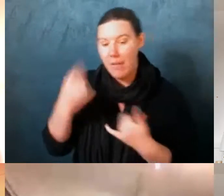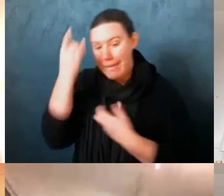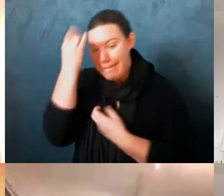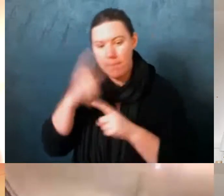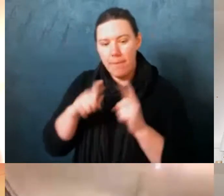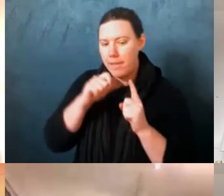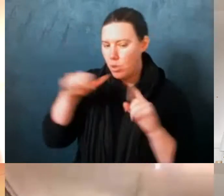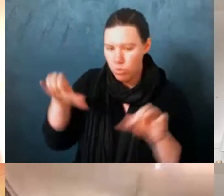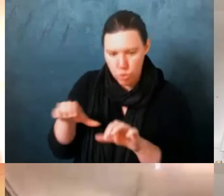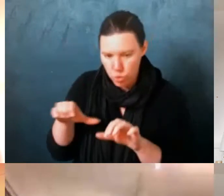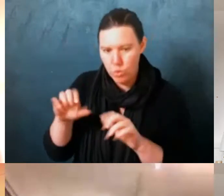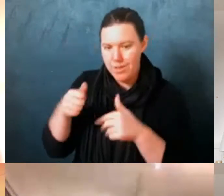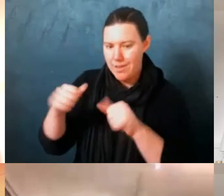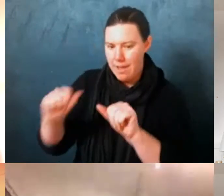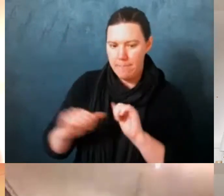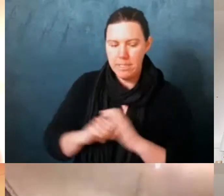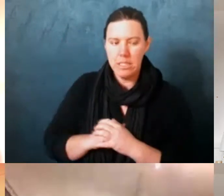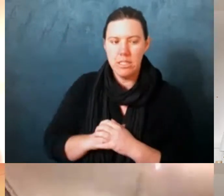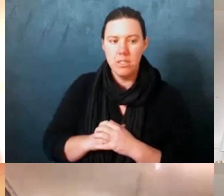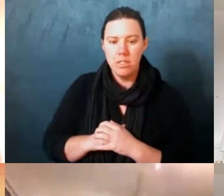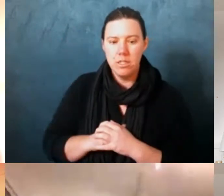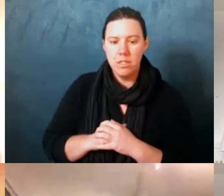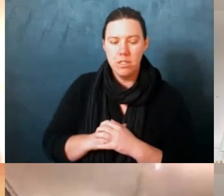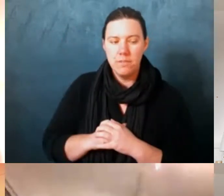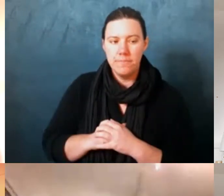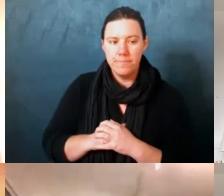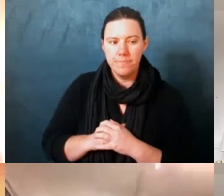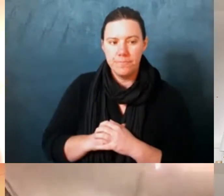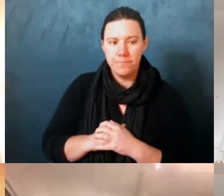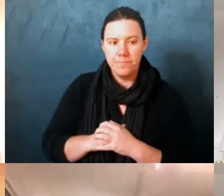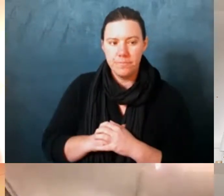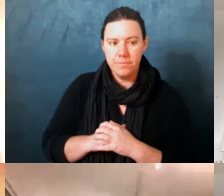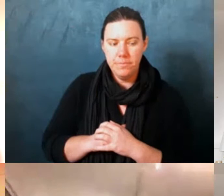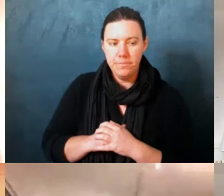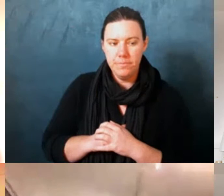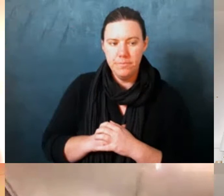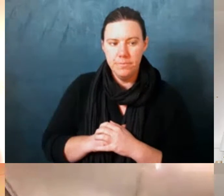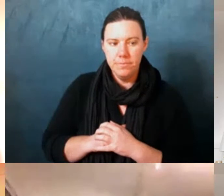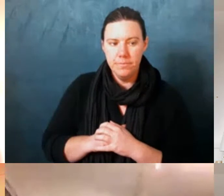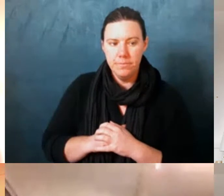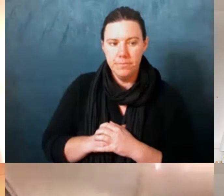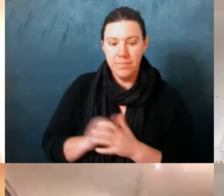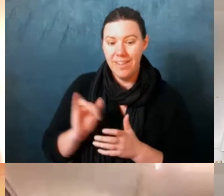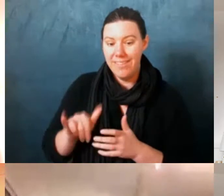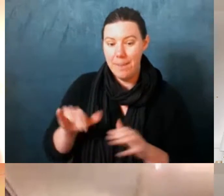And this is gonna be, a behavior may be transmitted from like, you know, our community.